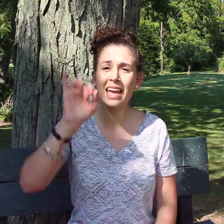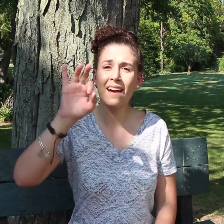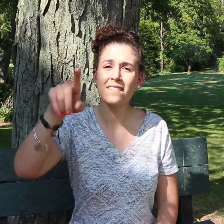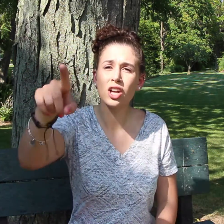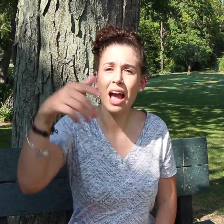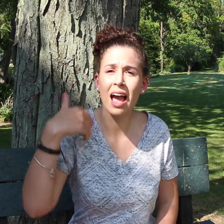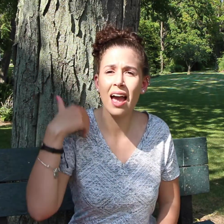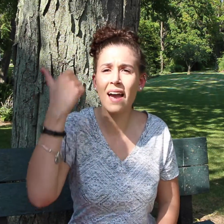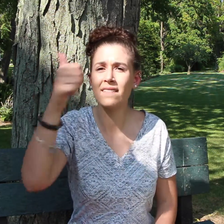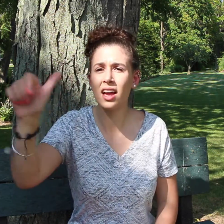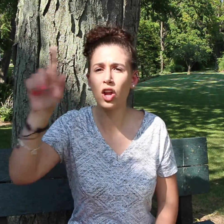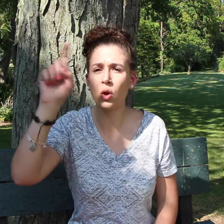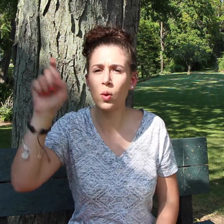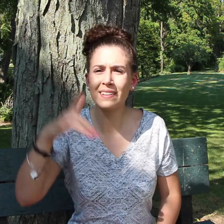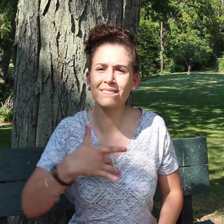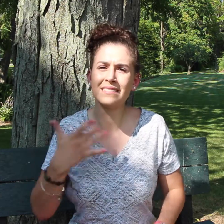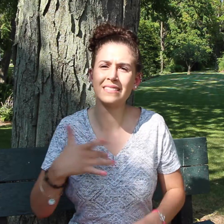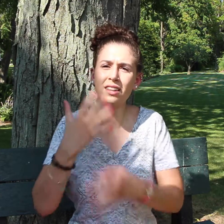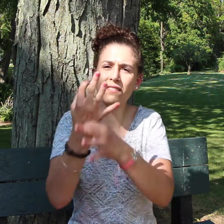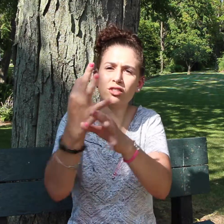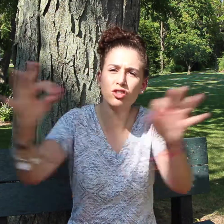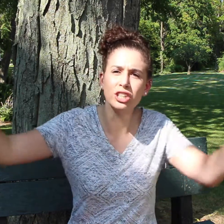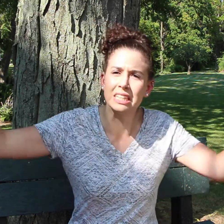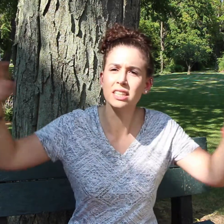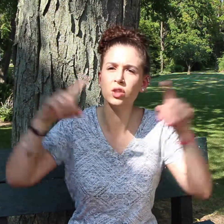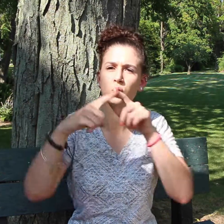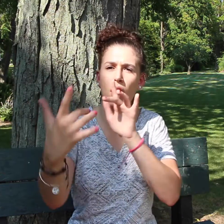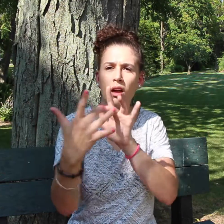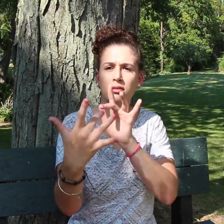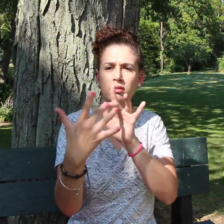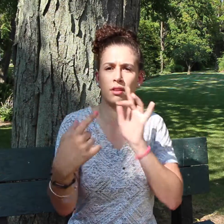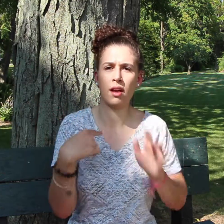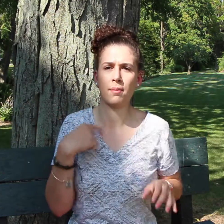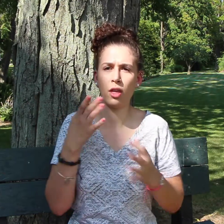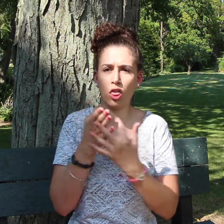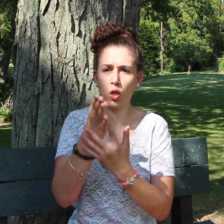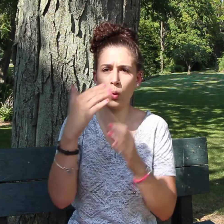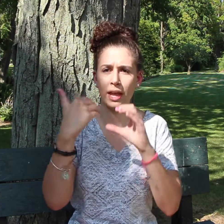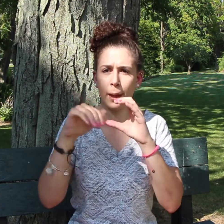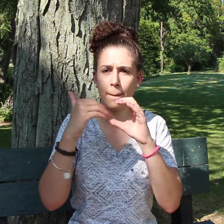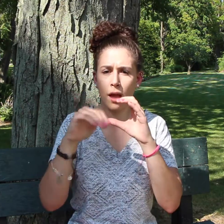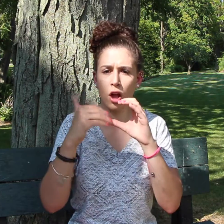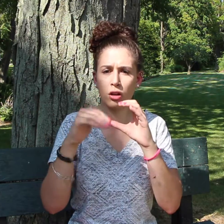If you have any questions about those positions, feel free to contact me through e-mail.